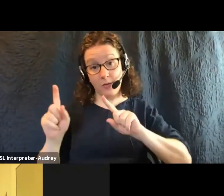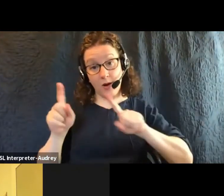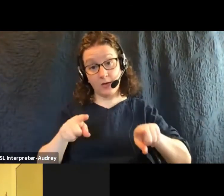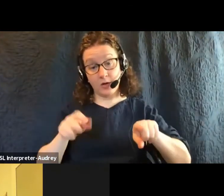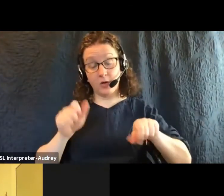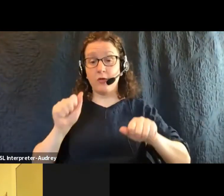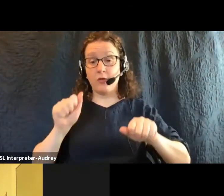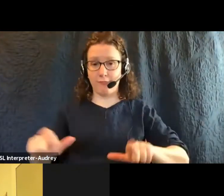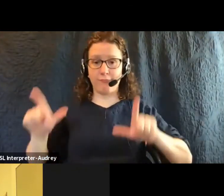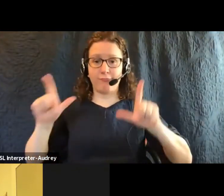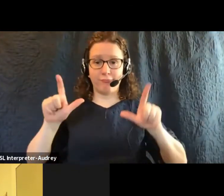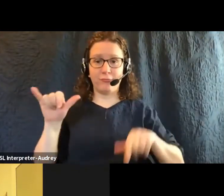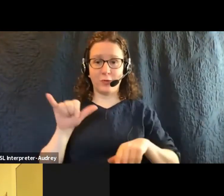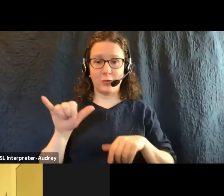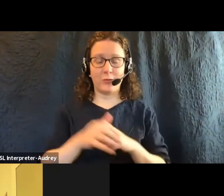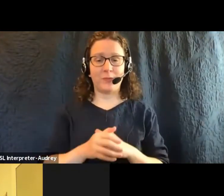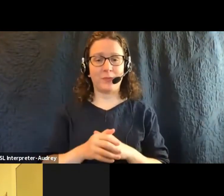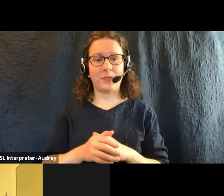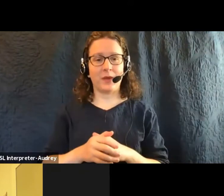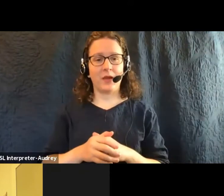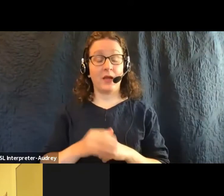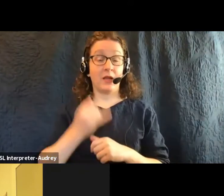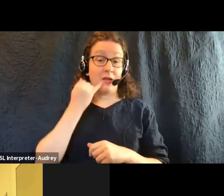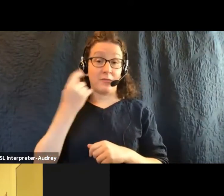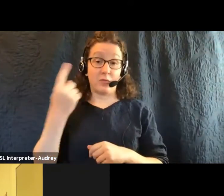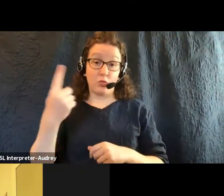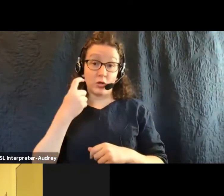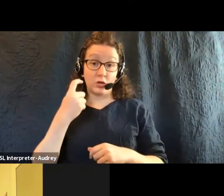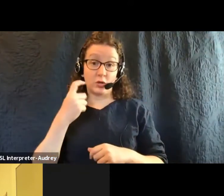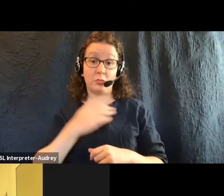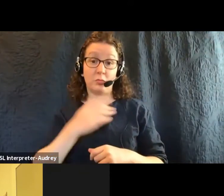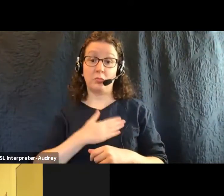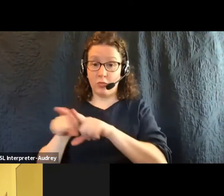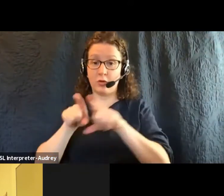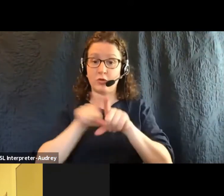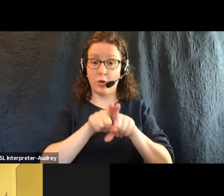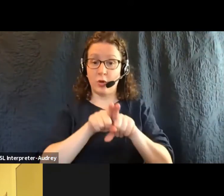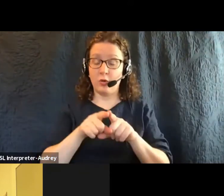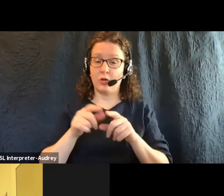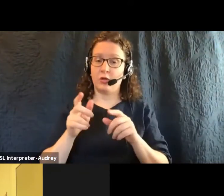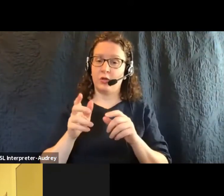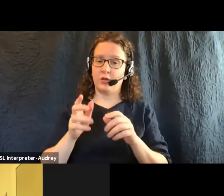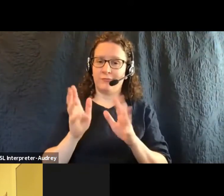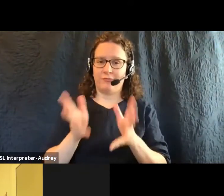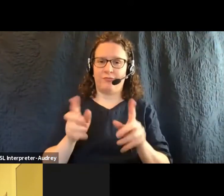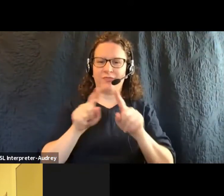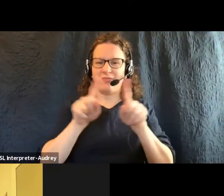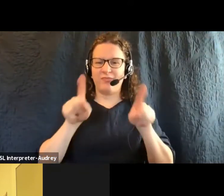The other thing too is if you have a question, please also text that, chat that, to Johileny.